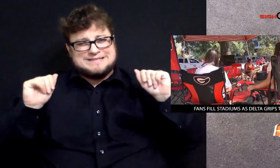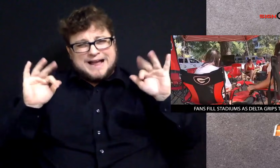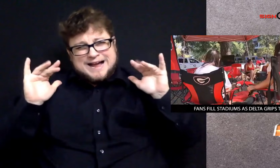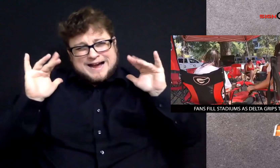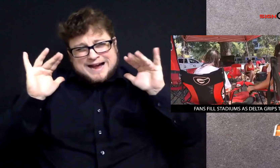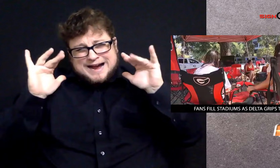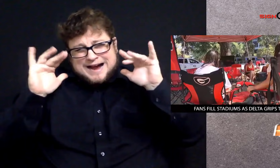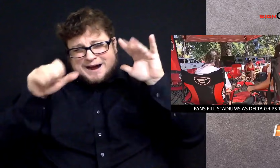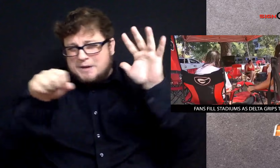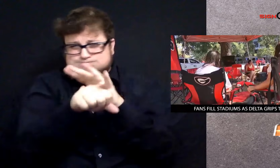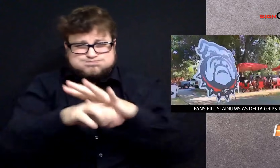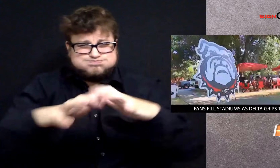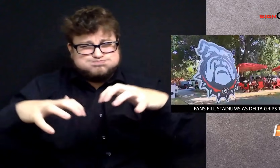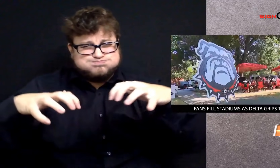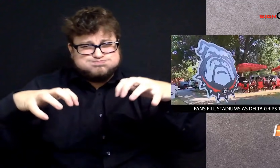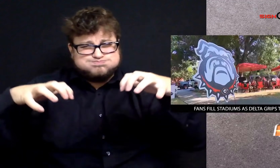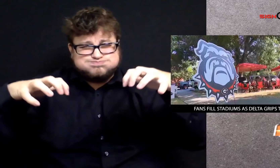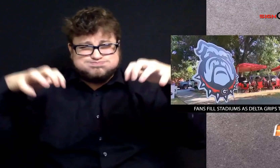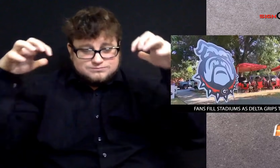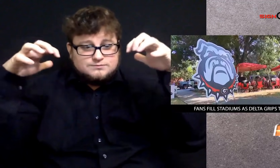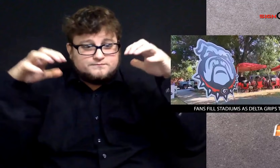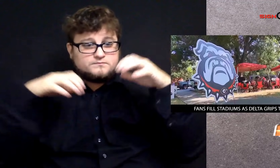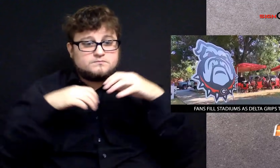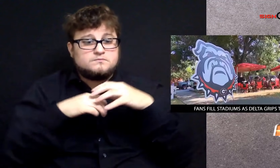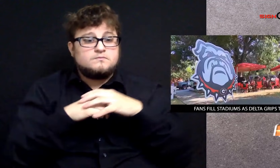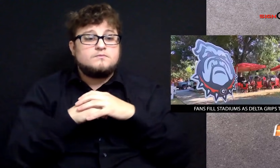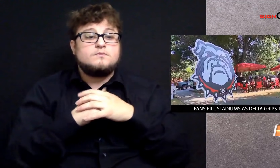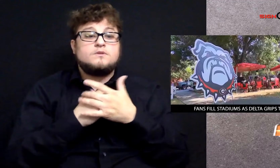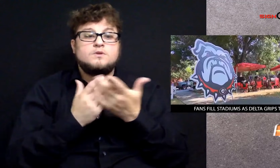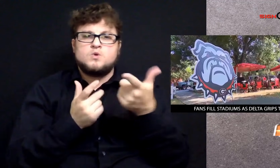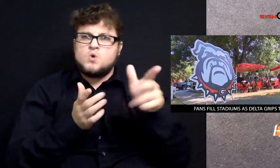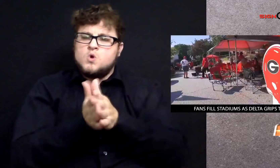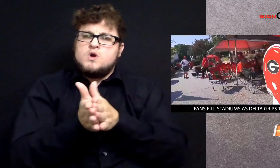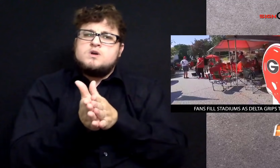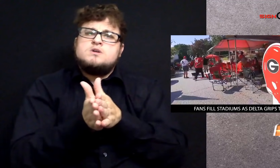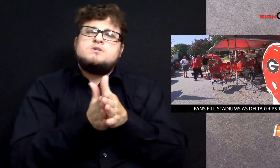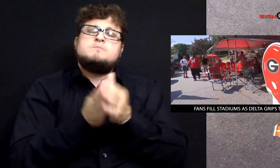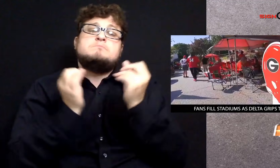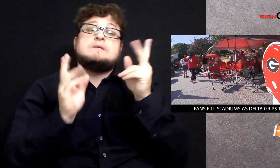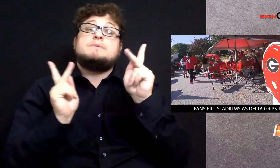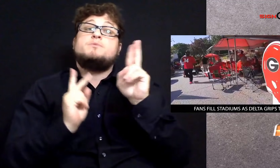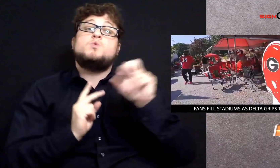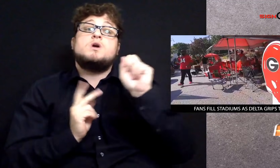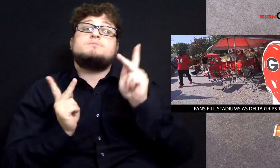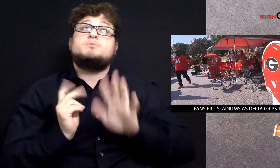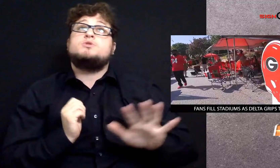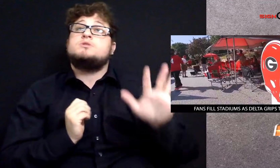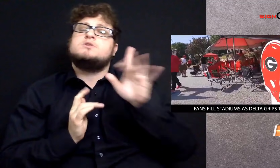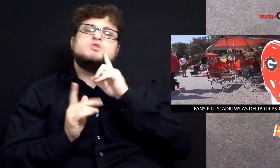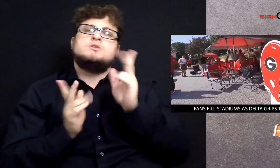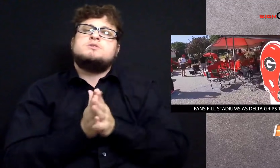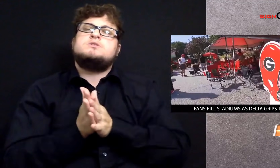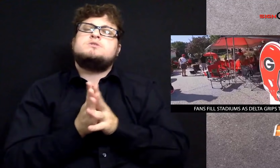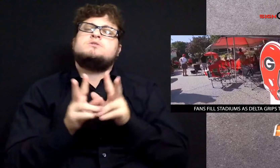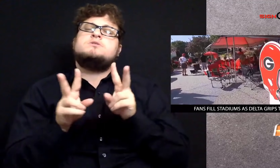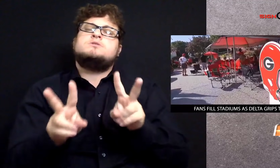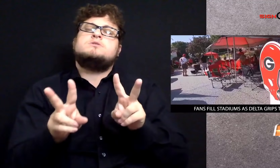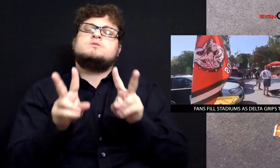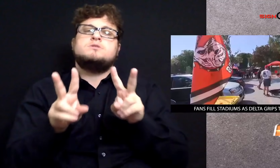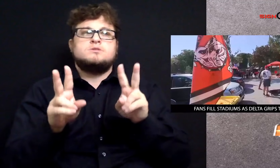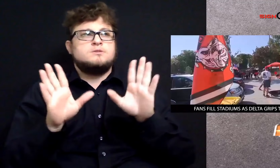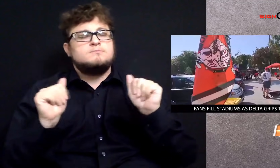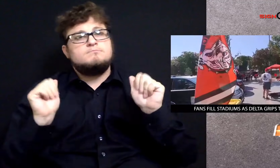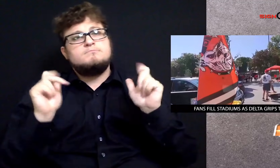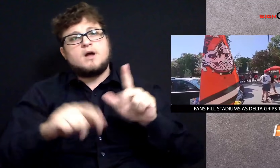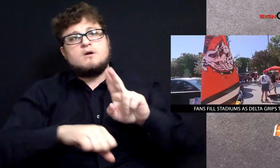football stadiums were packed this weekend with many Americans eager to get back to normal